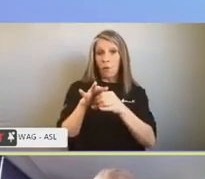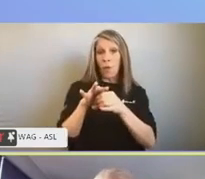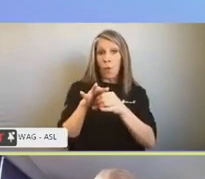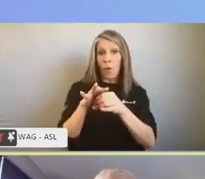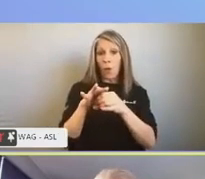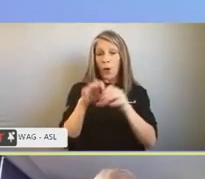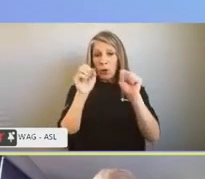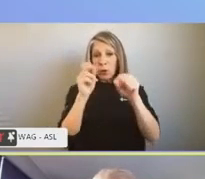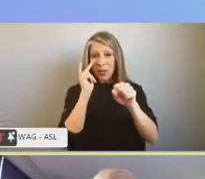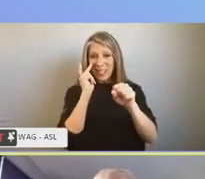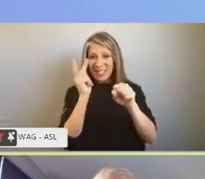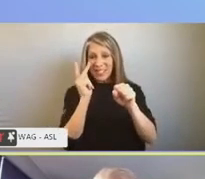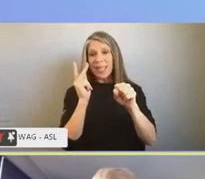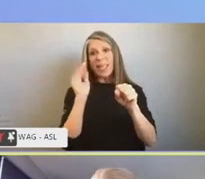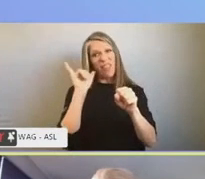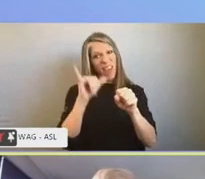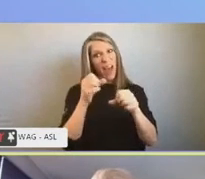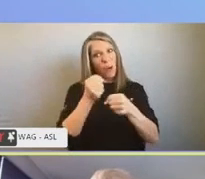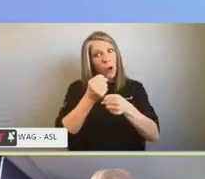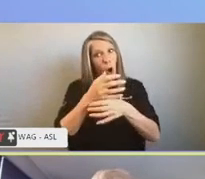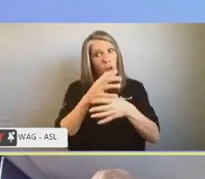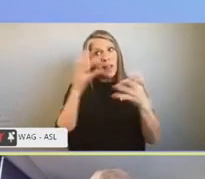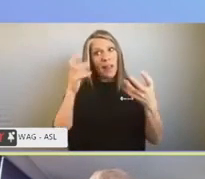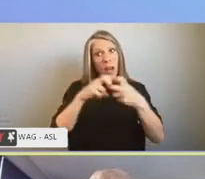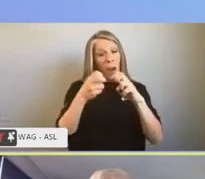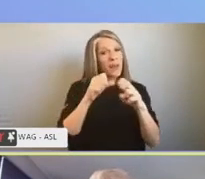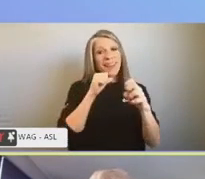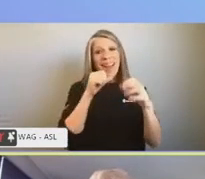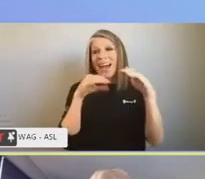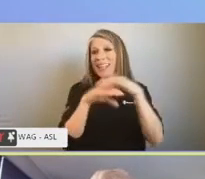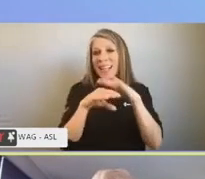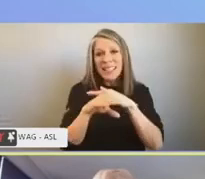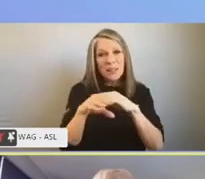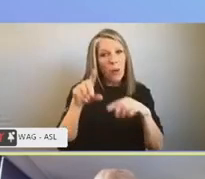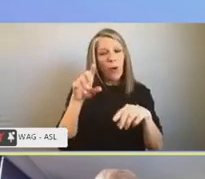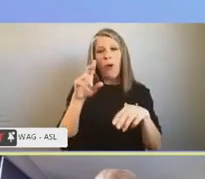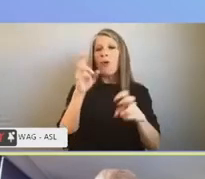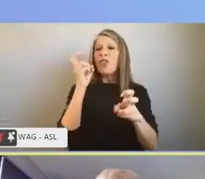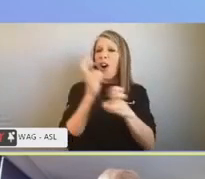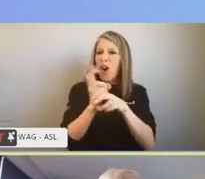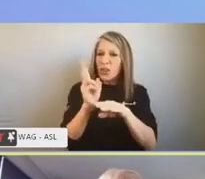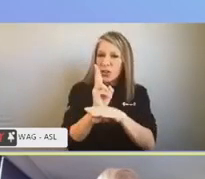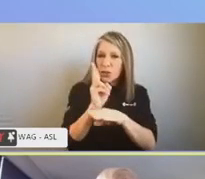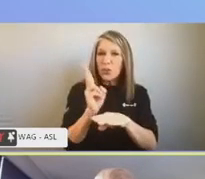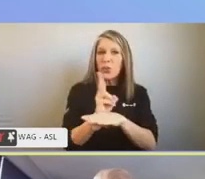they would take a stylus and stick a hole in it for the person they wanted to vote for. You can see how much